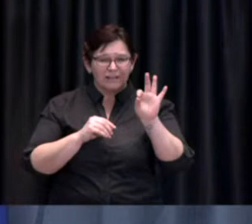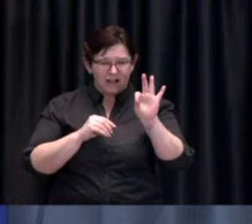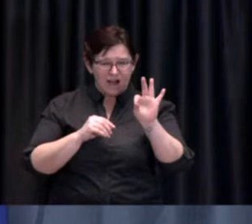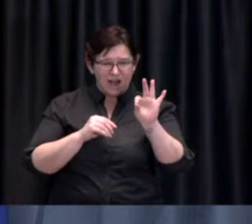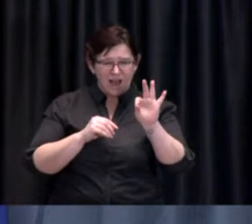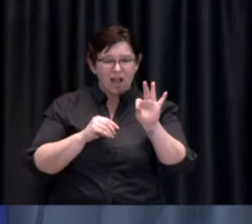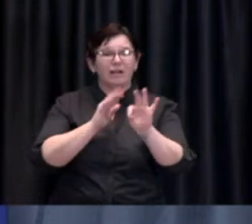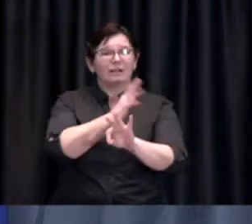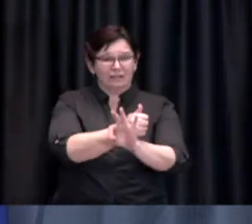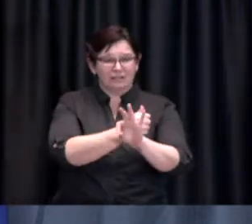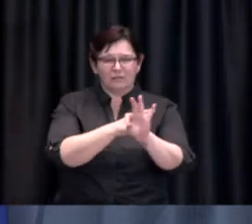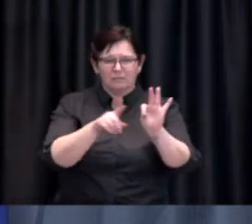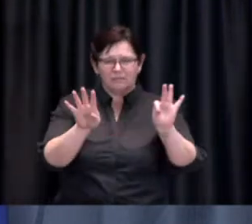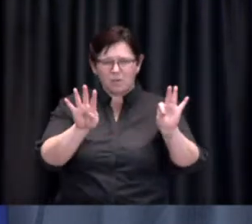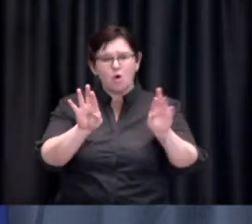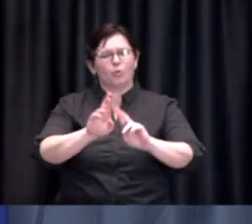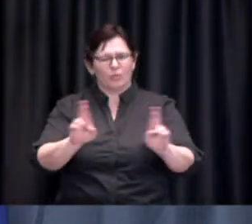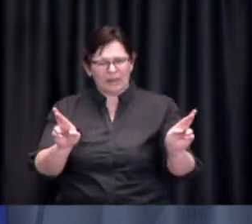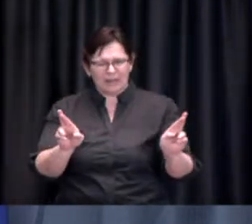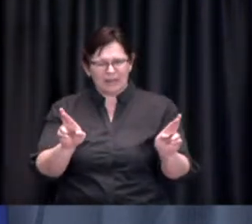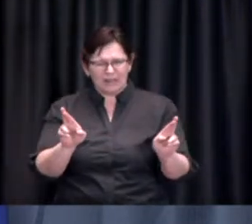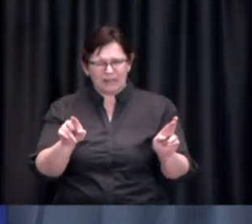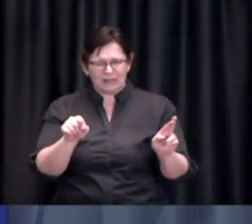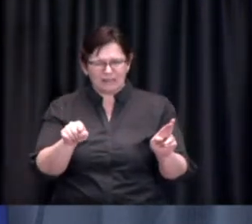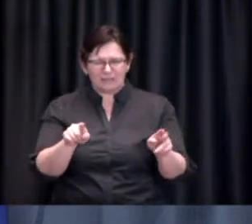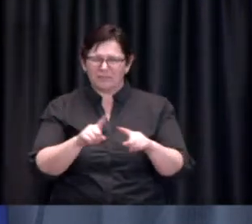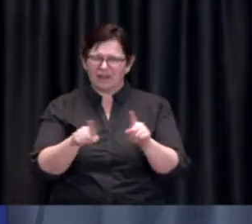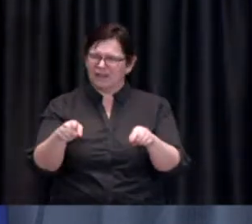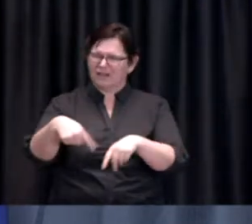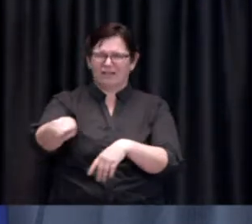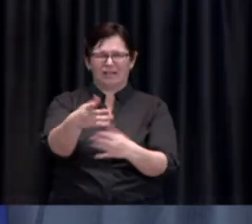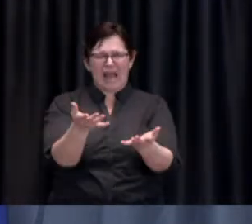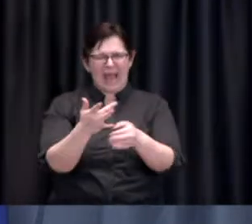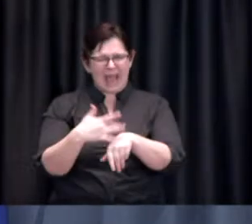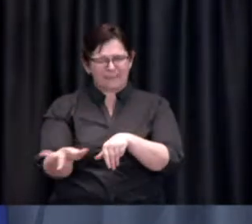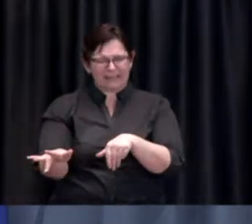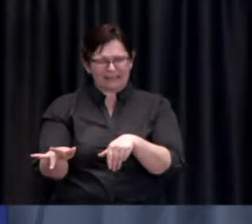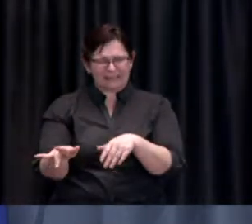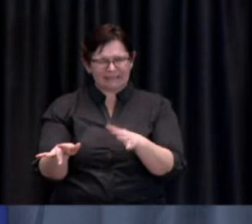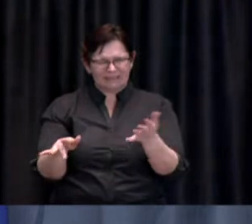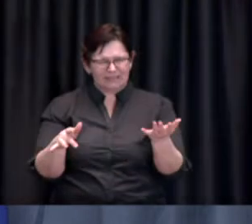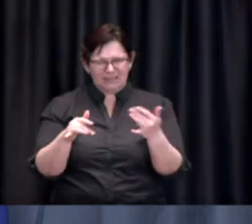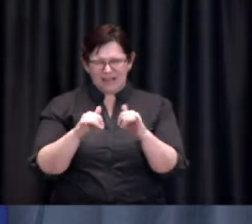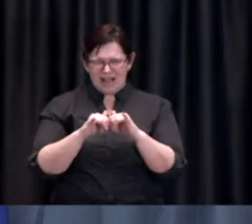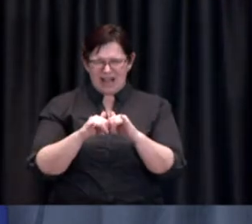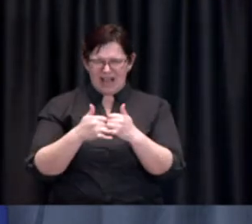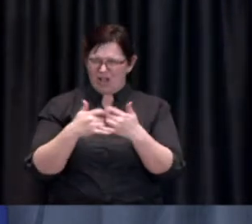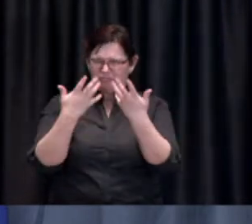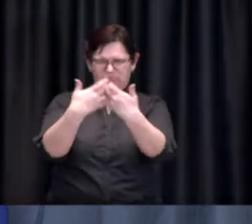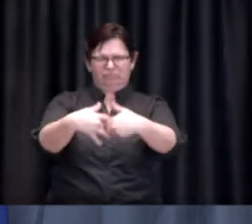will you coordinate the on the ground logistics for what seems to be a very complex provincial